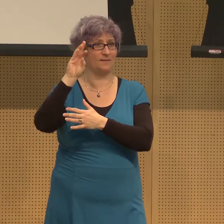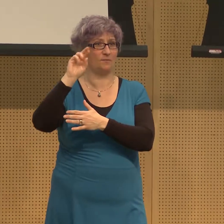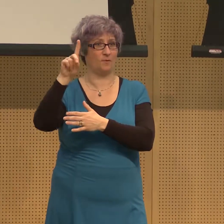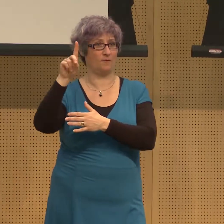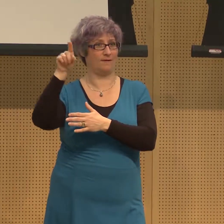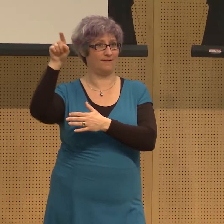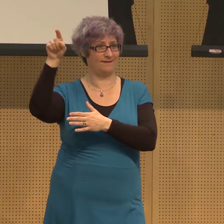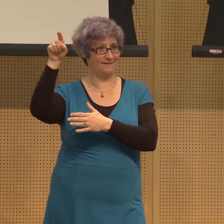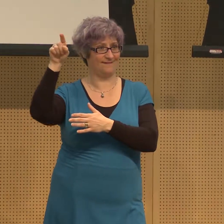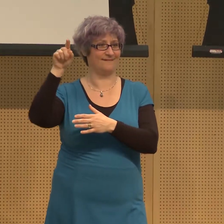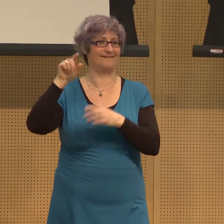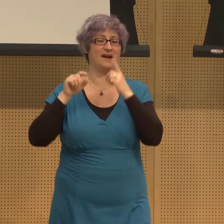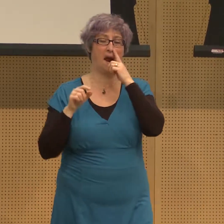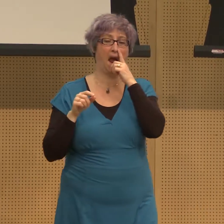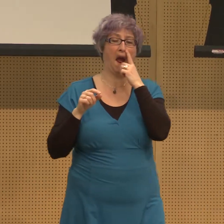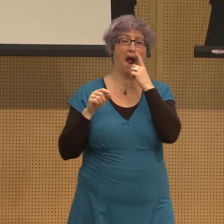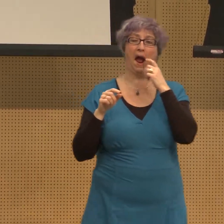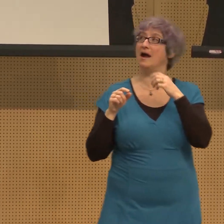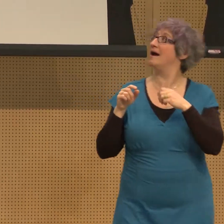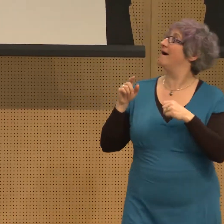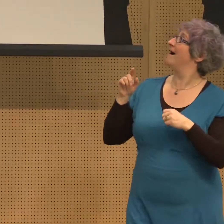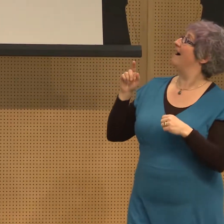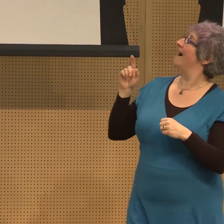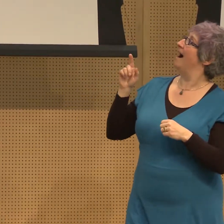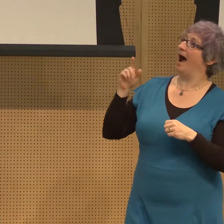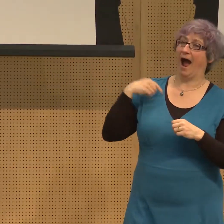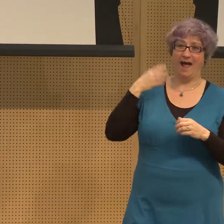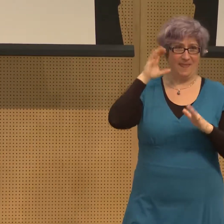on Boston Street in the 19th Ward.